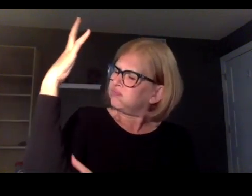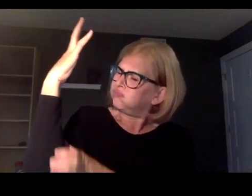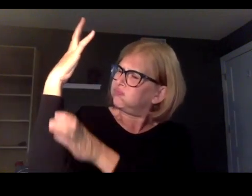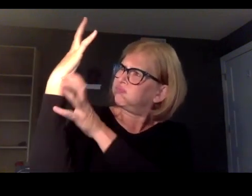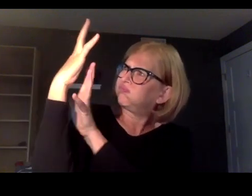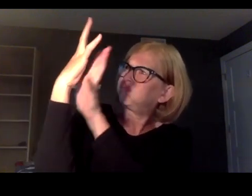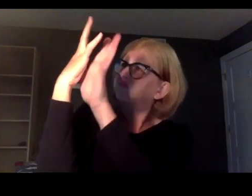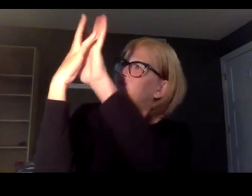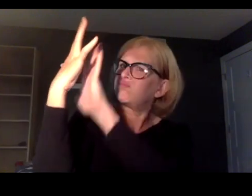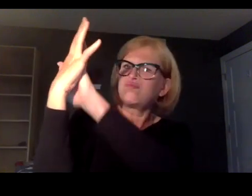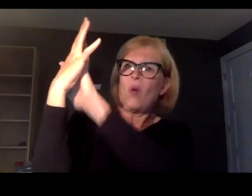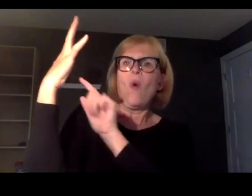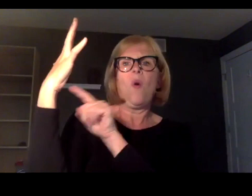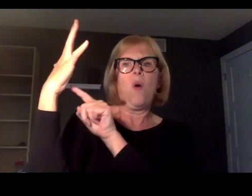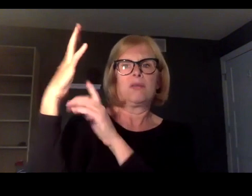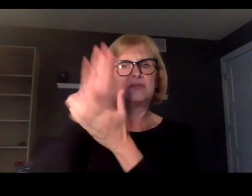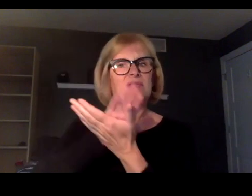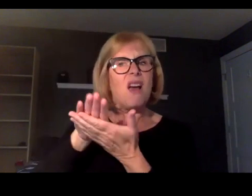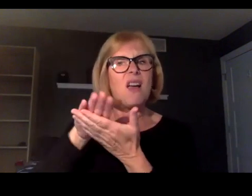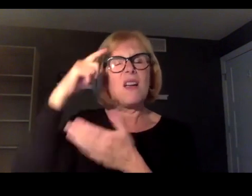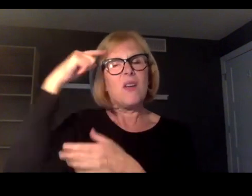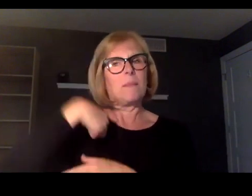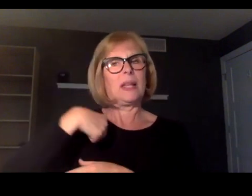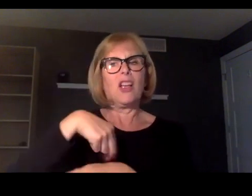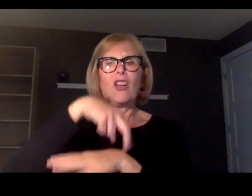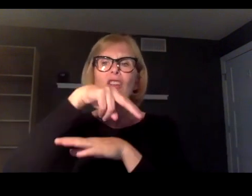"That's a nice place for a rest," thought he.